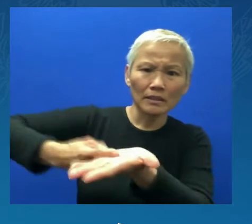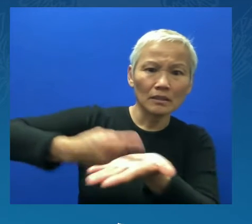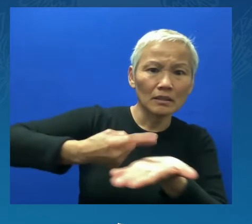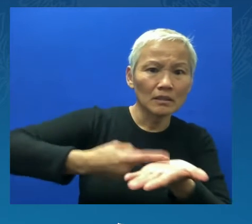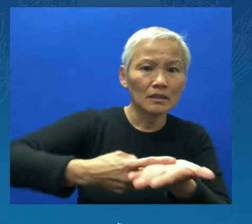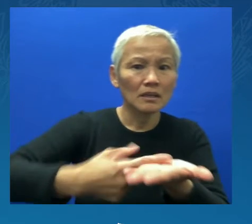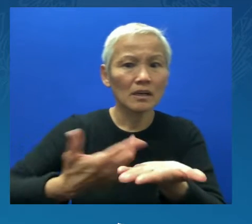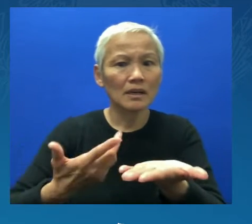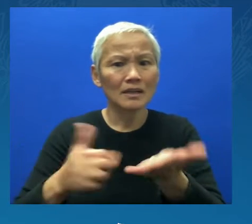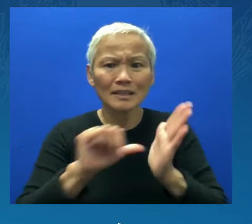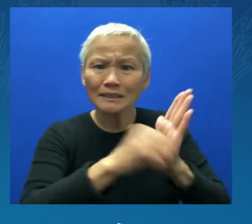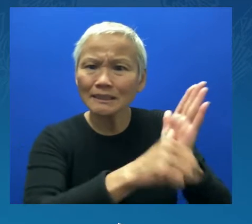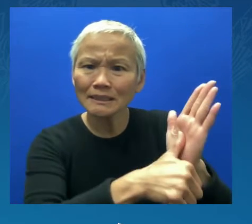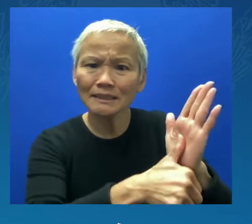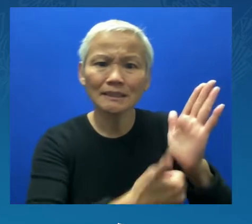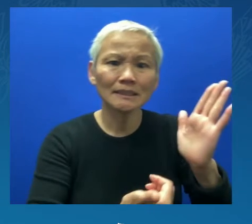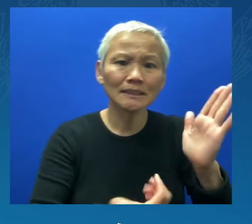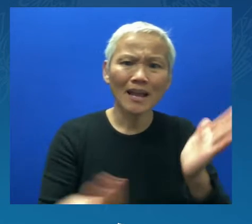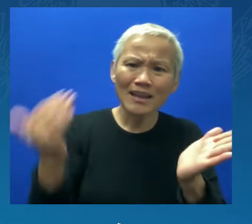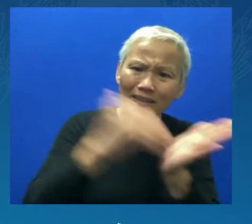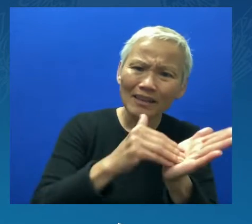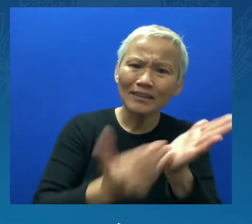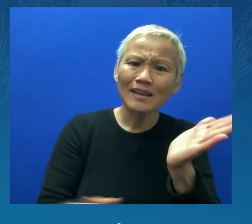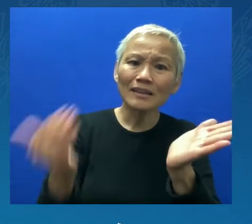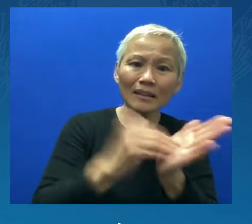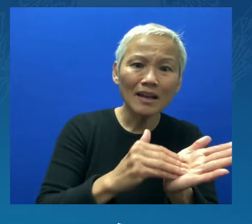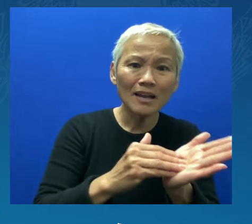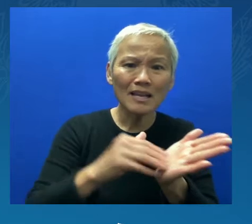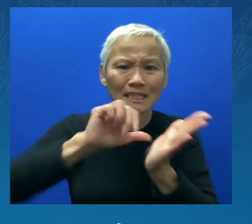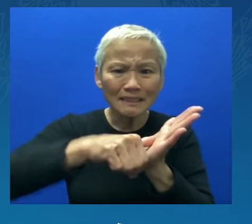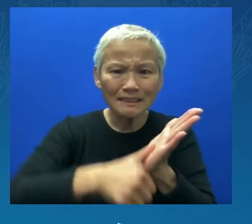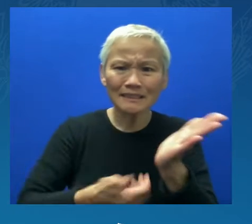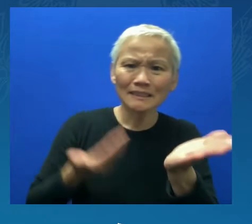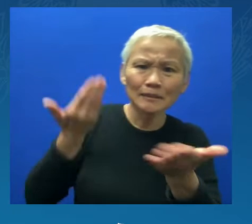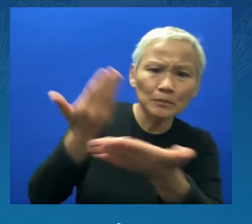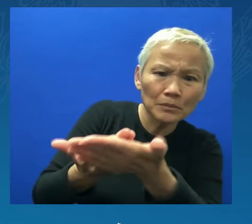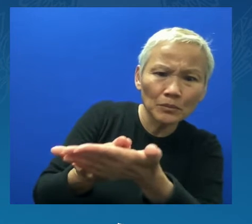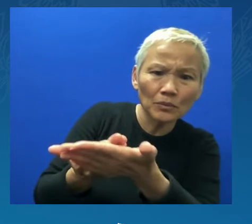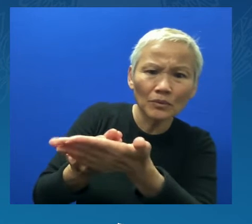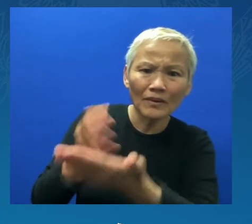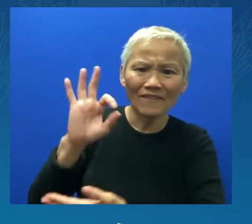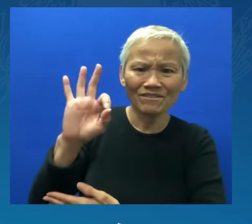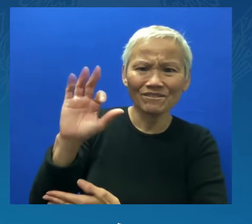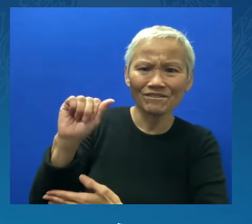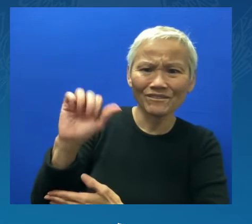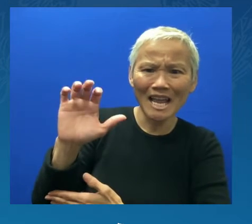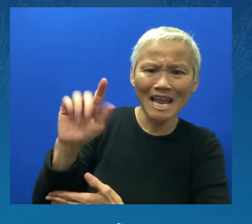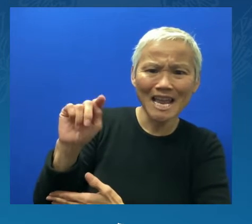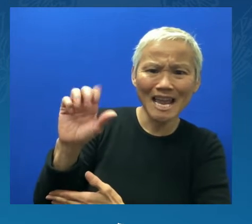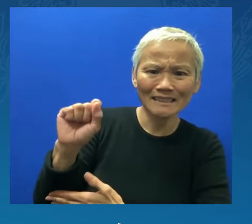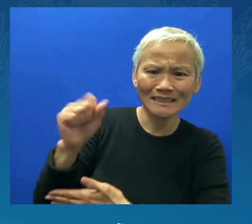and reiterating the facts, because there's so much misinformation out there and confusion.